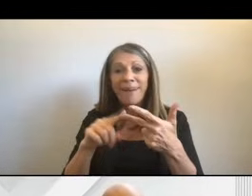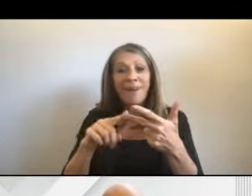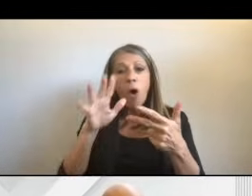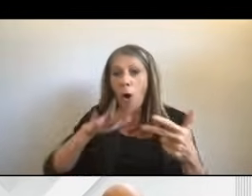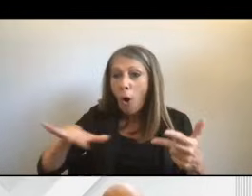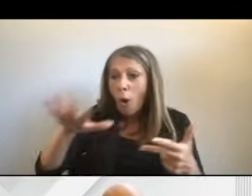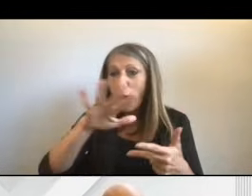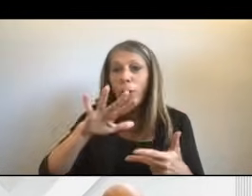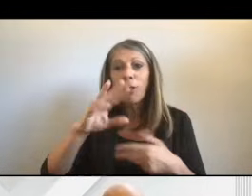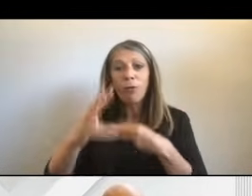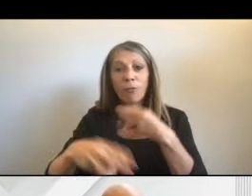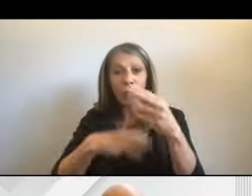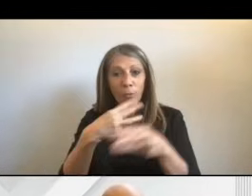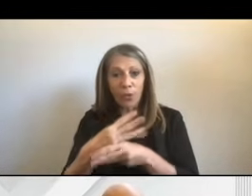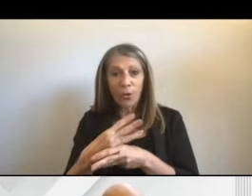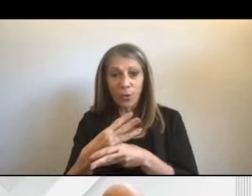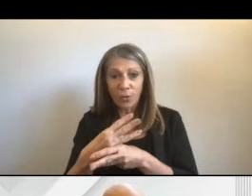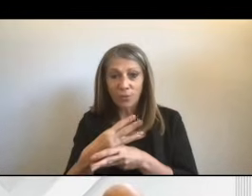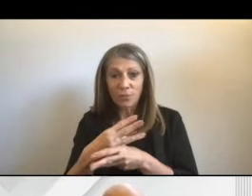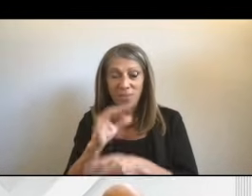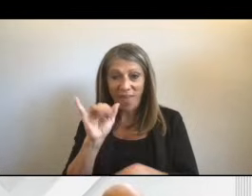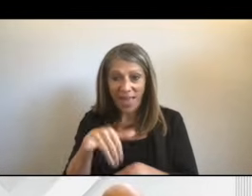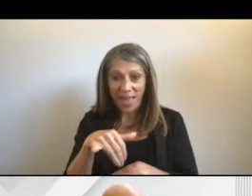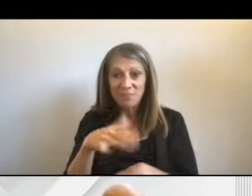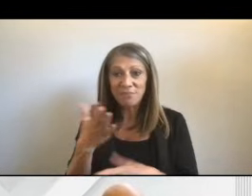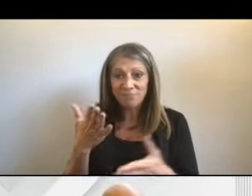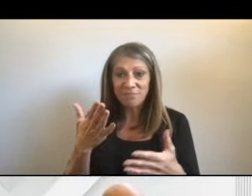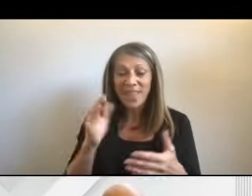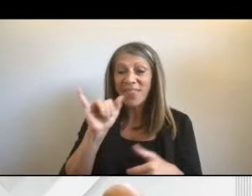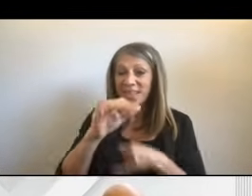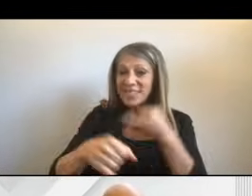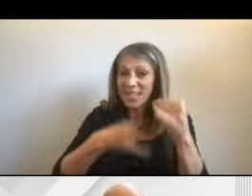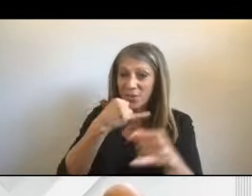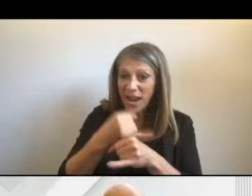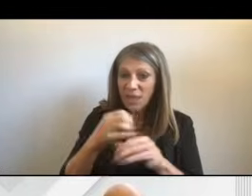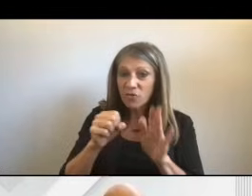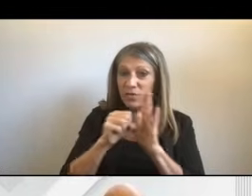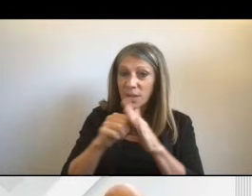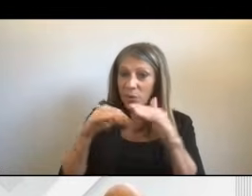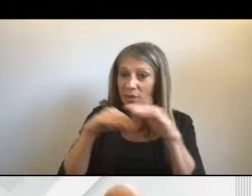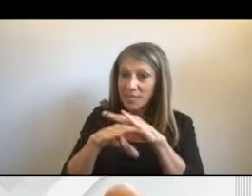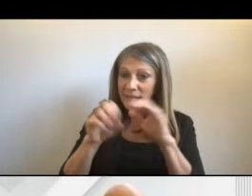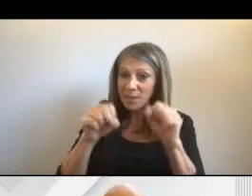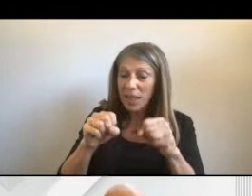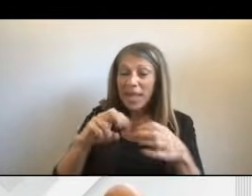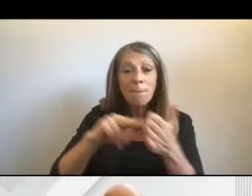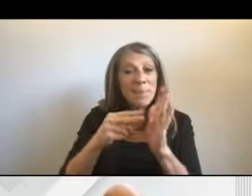the world as the international symbol of accessibility. And it means the same thing in